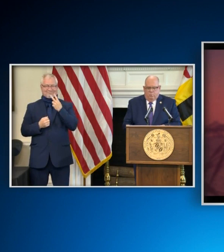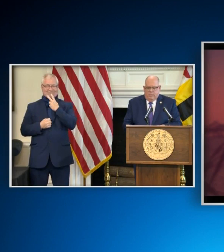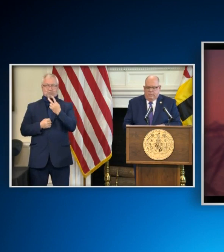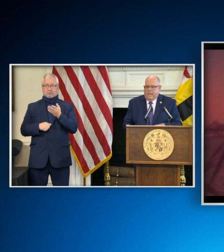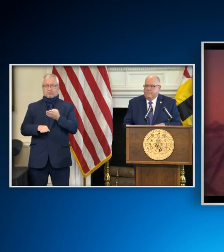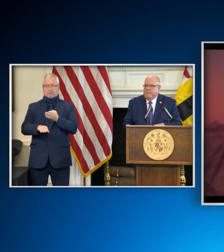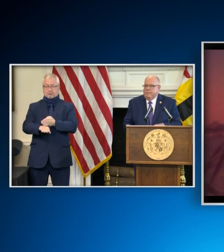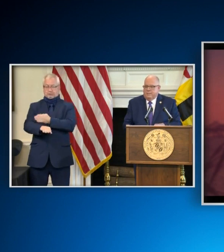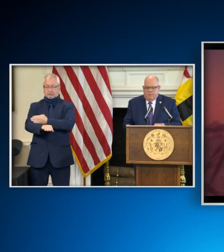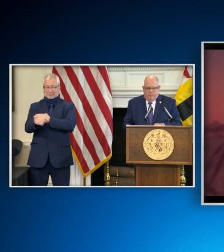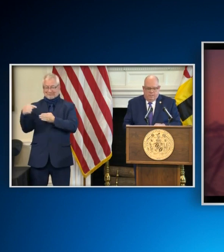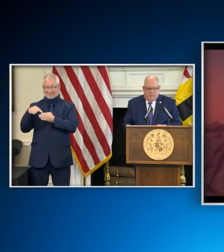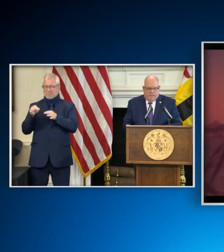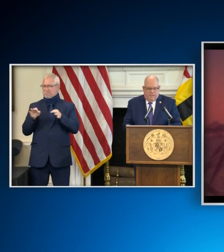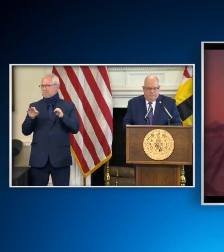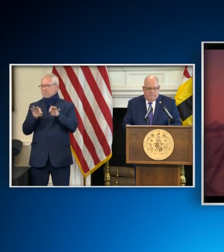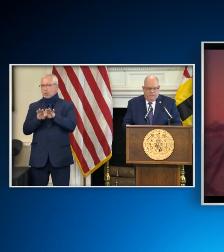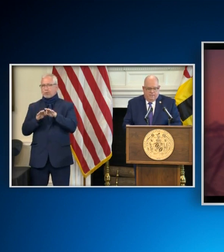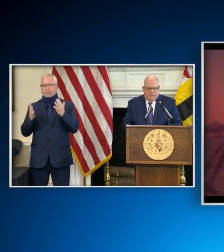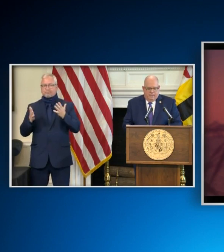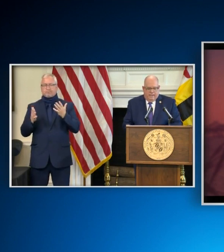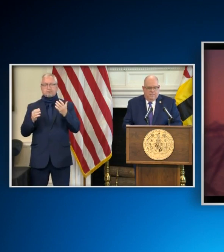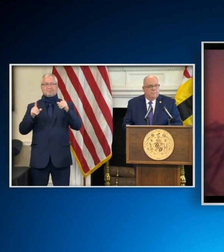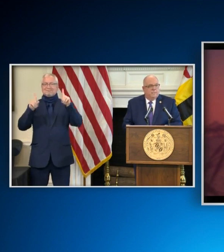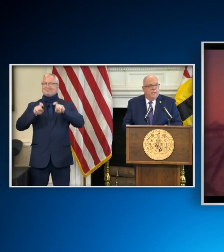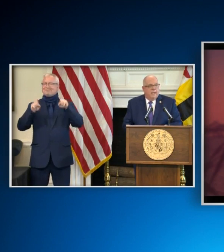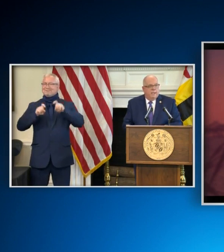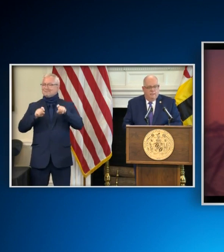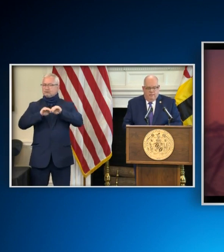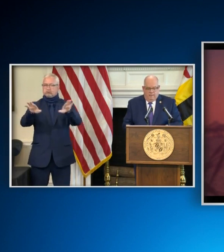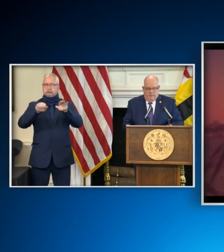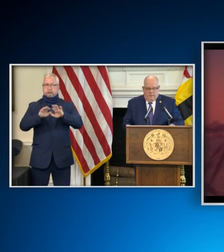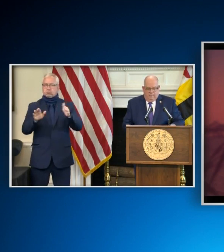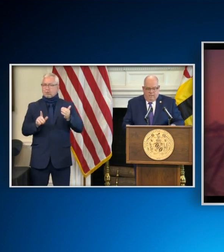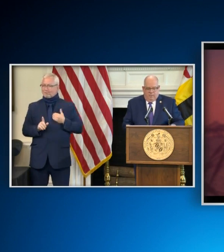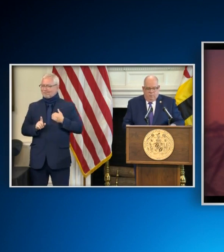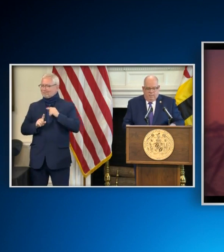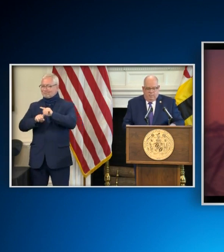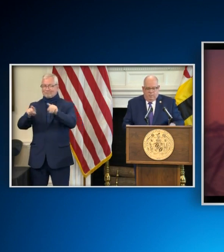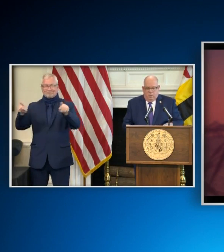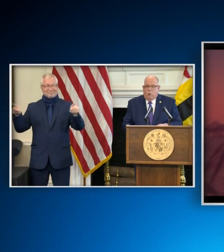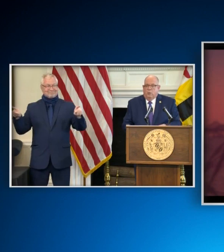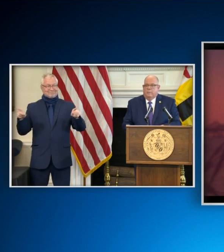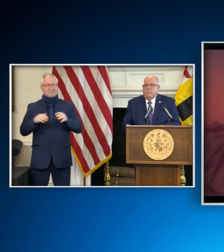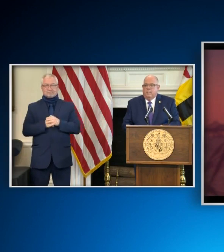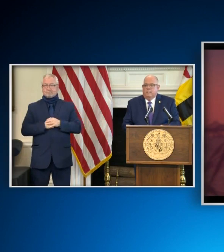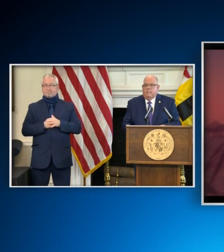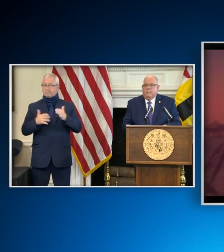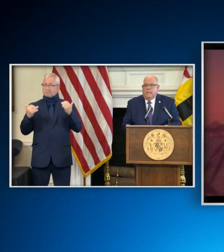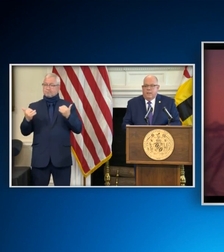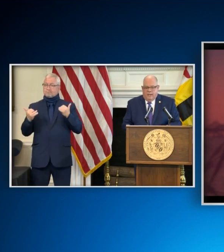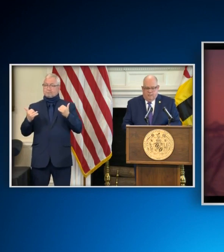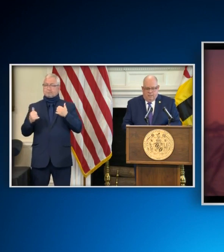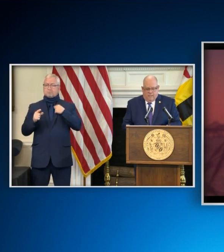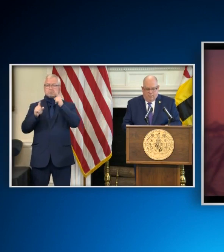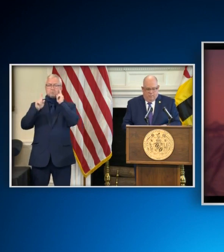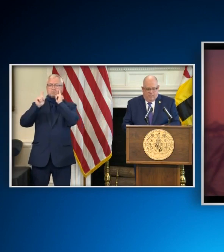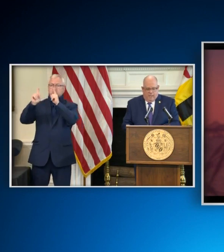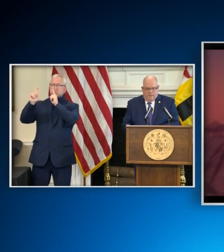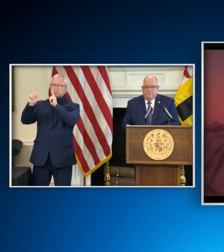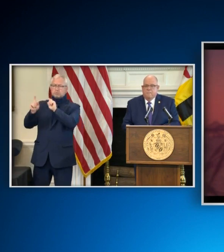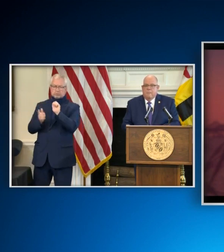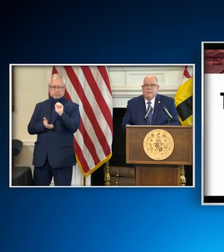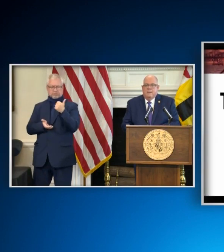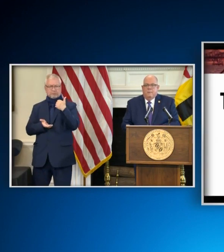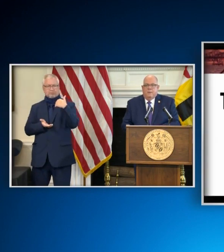WE HAVE CONTINUED TO MAKE DRAMATIC PROGRESS ON A ROBUST TESTING SYSTEM IN OUR STATE.